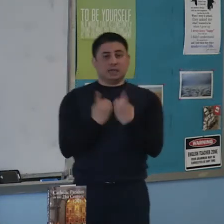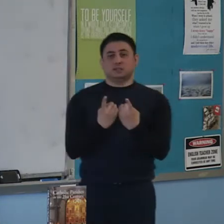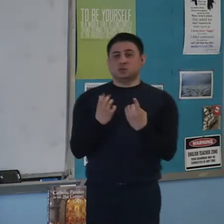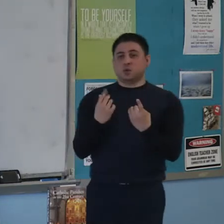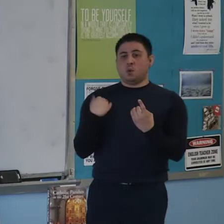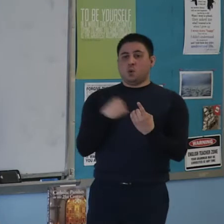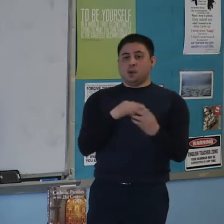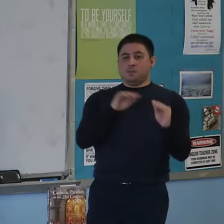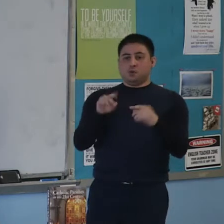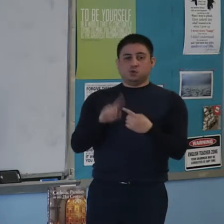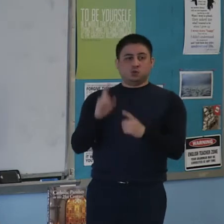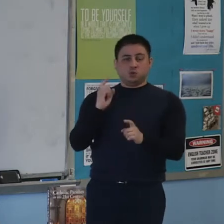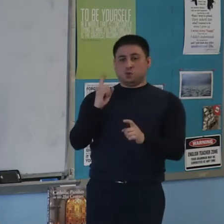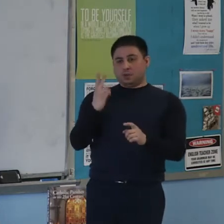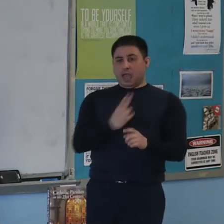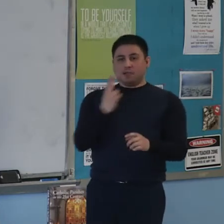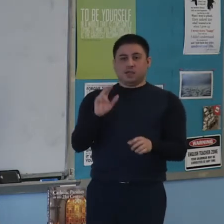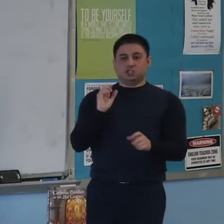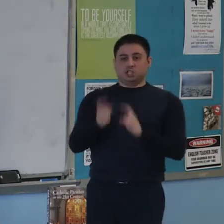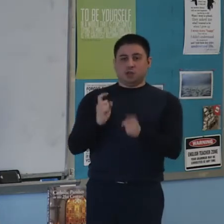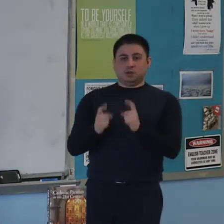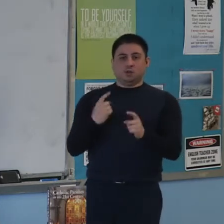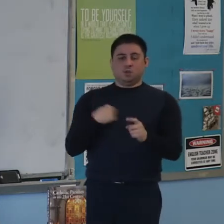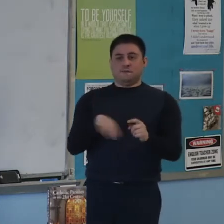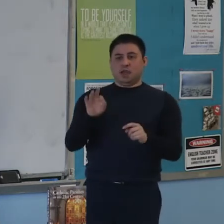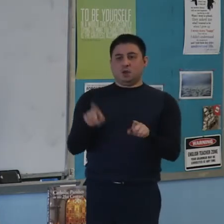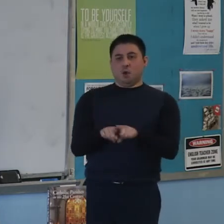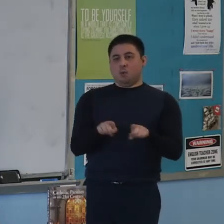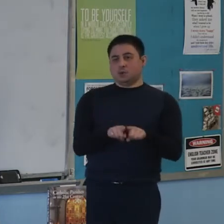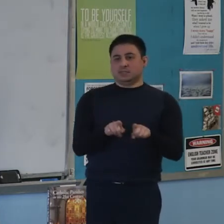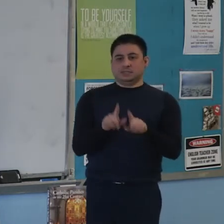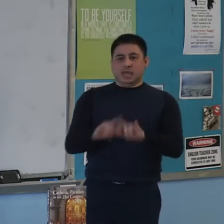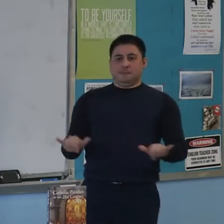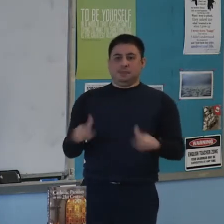Catholic Charities, again we find almost the same thing, so they're providing some